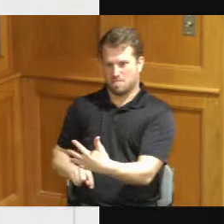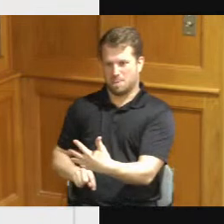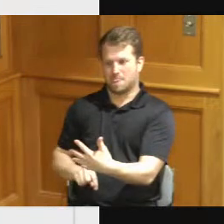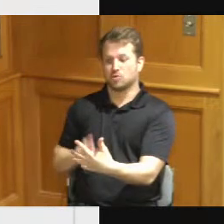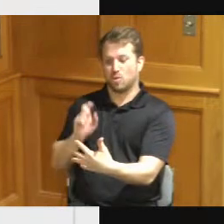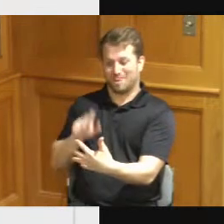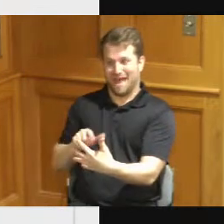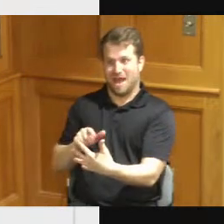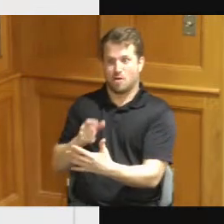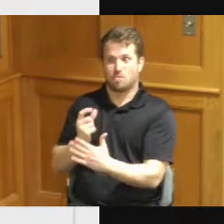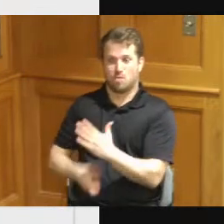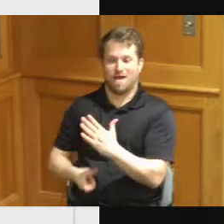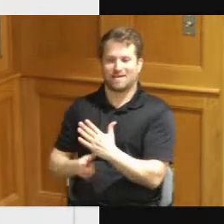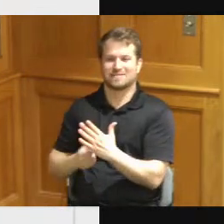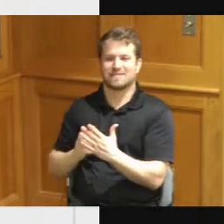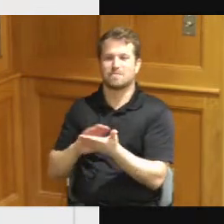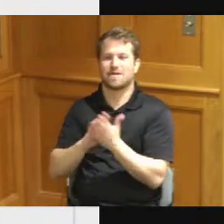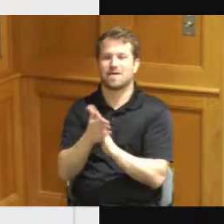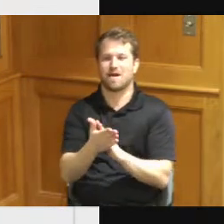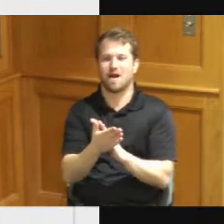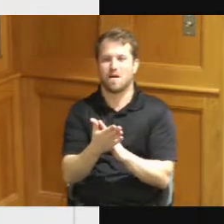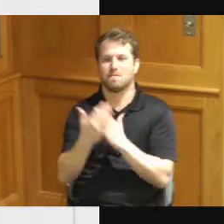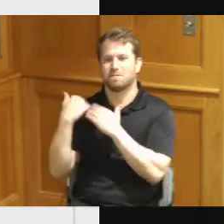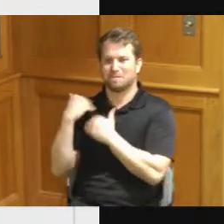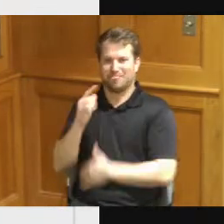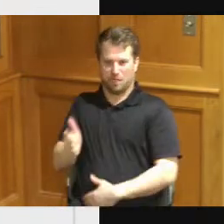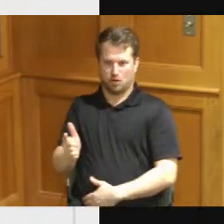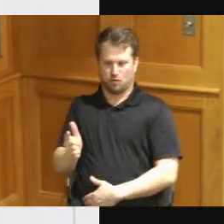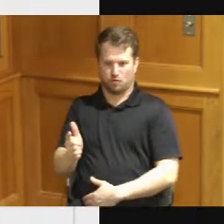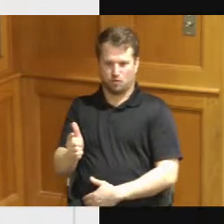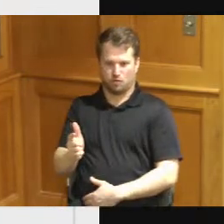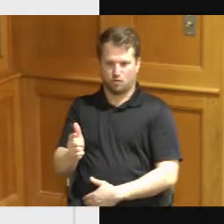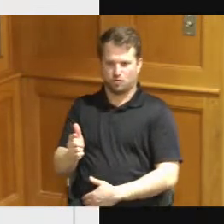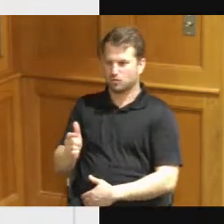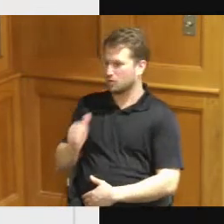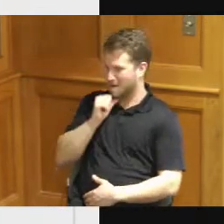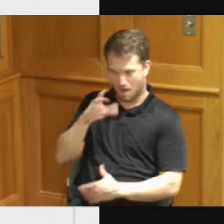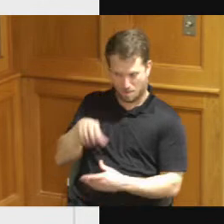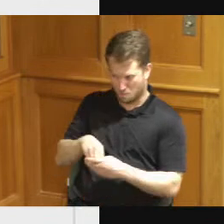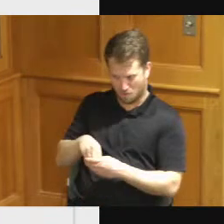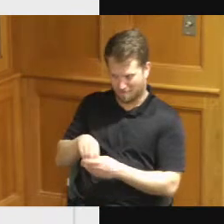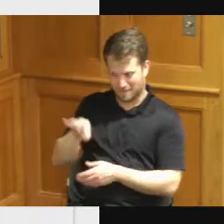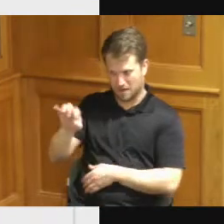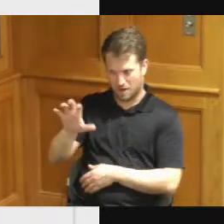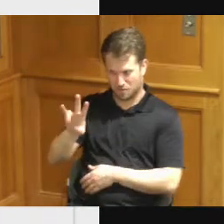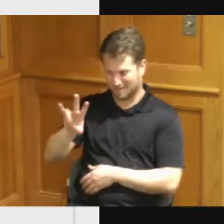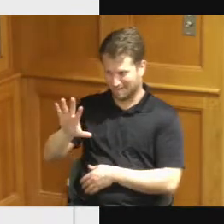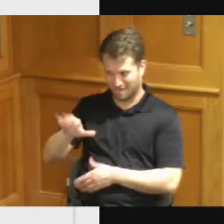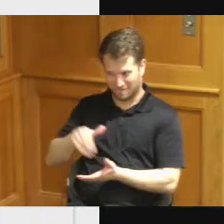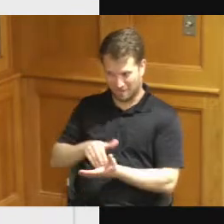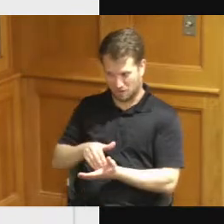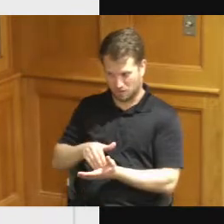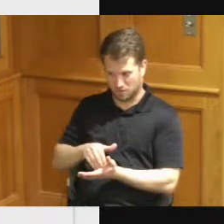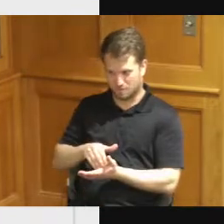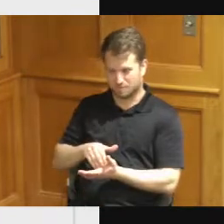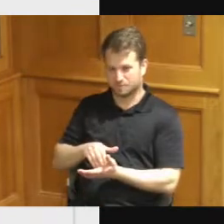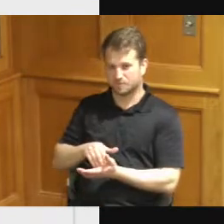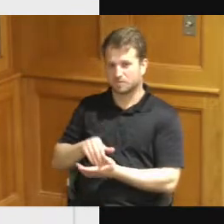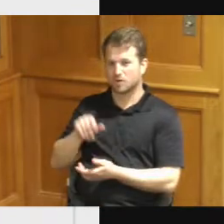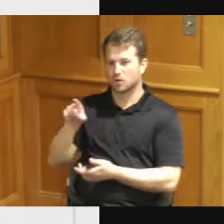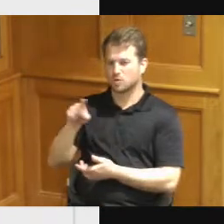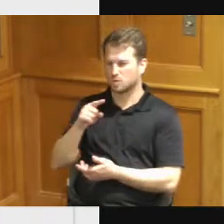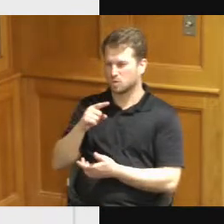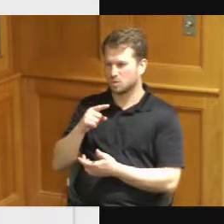that we incur right but that's not part of the 96 975,000 you indicated that the HUD system